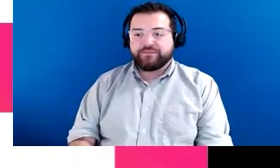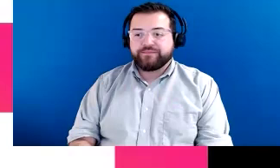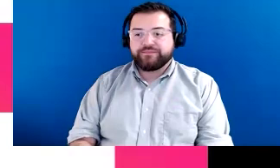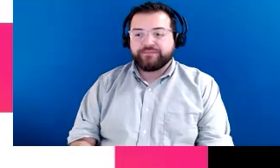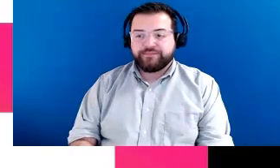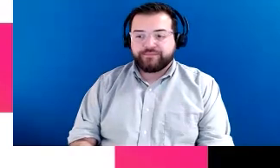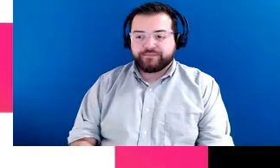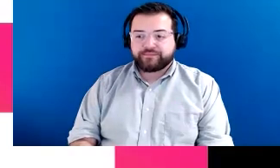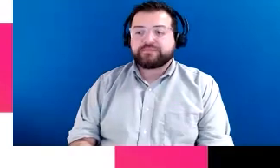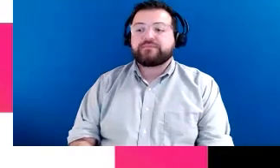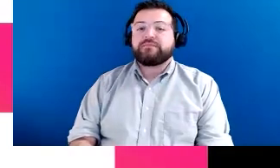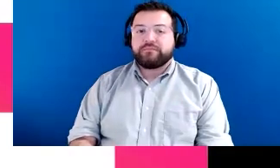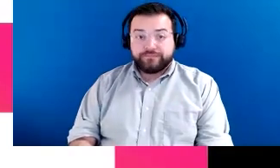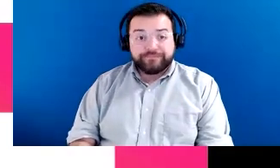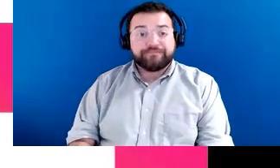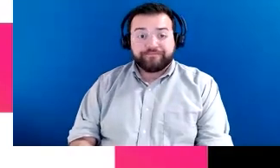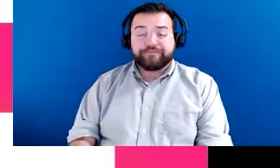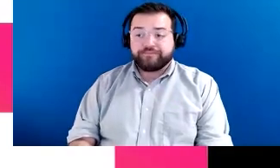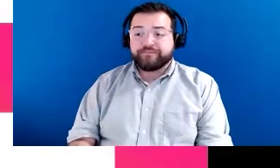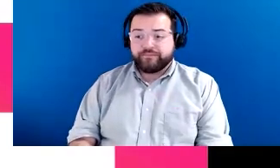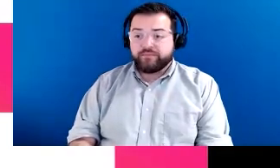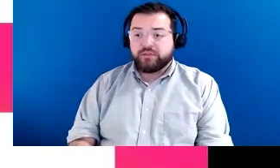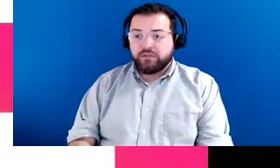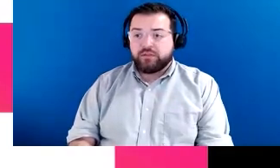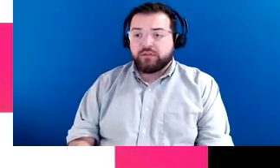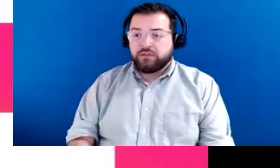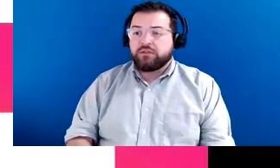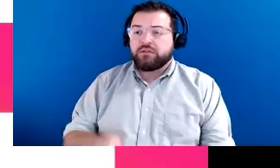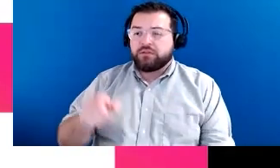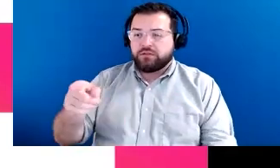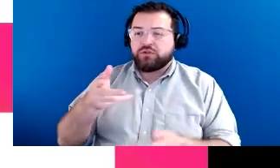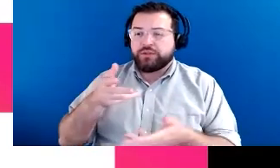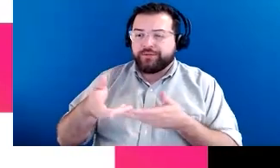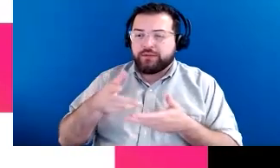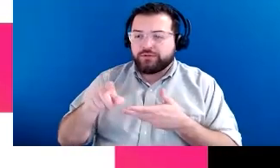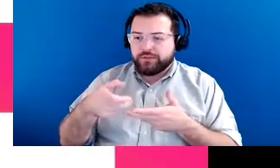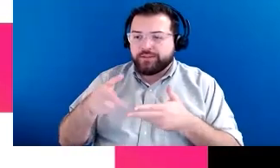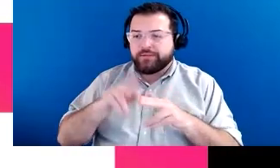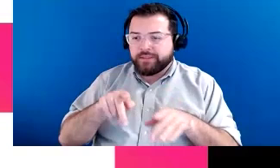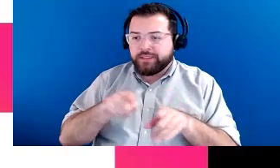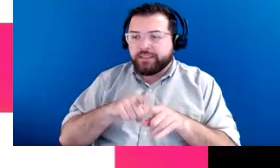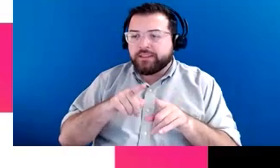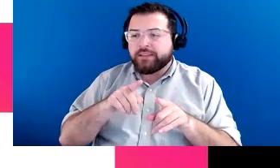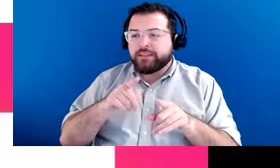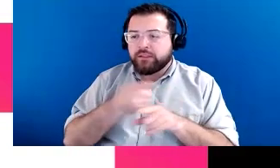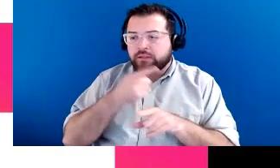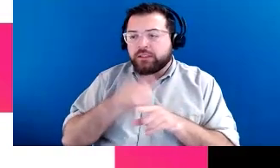Yes. So, the interaction should increase as appropriate, blah blah blah blah blah.